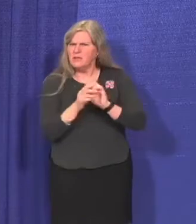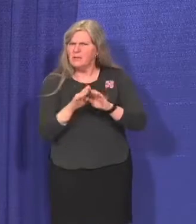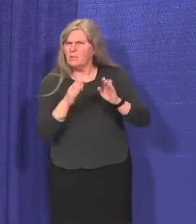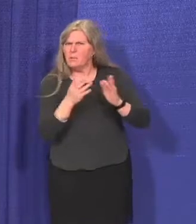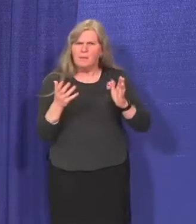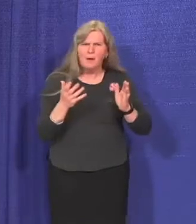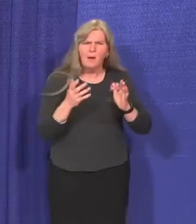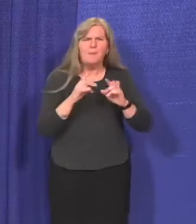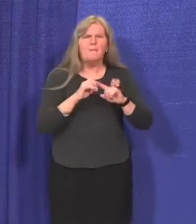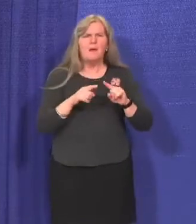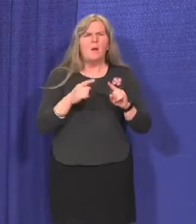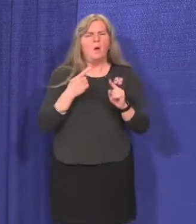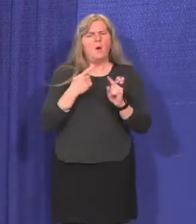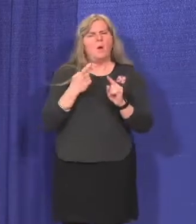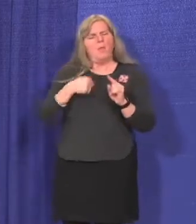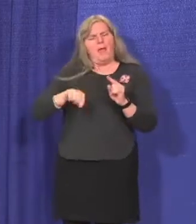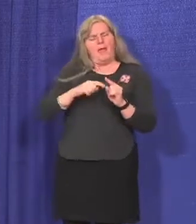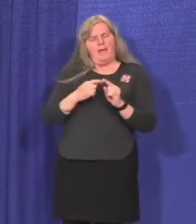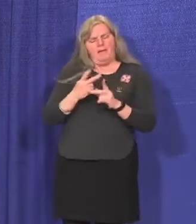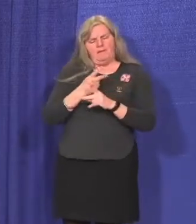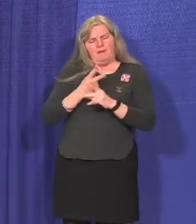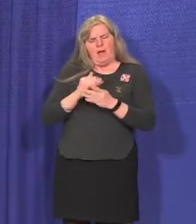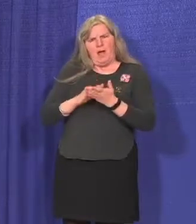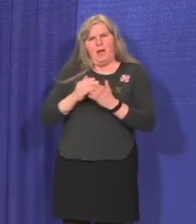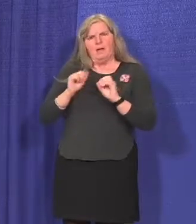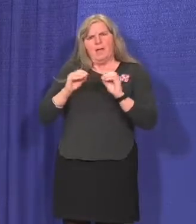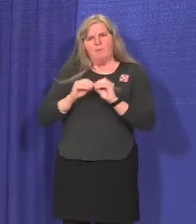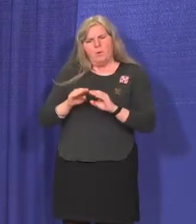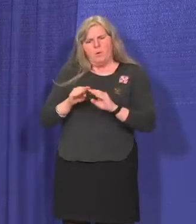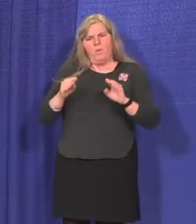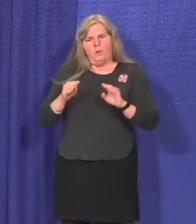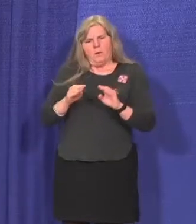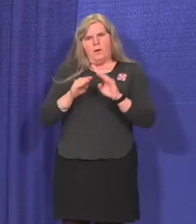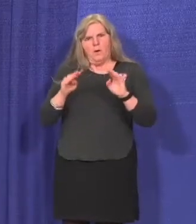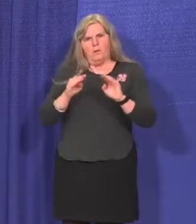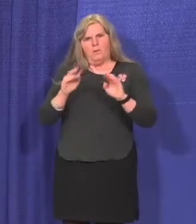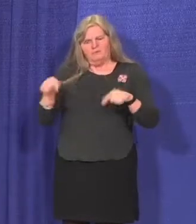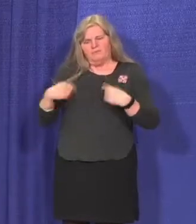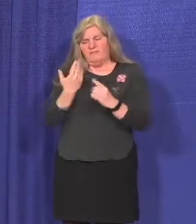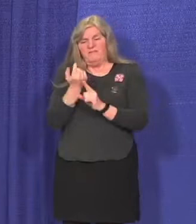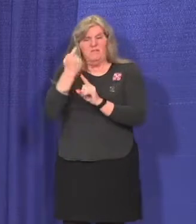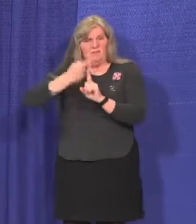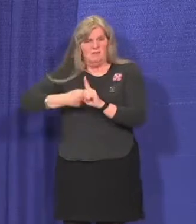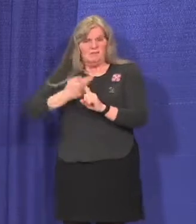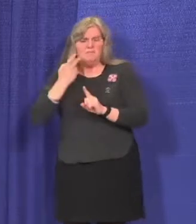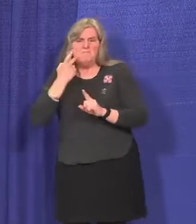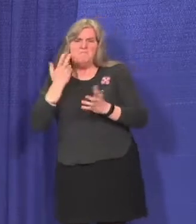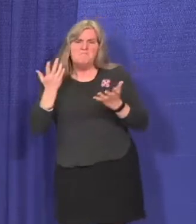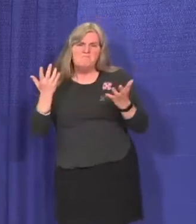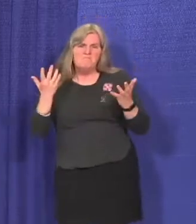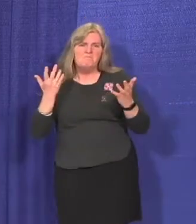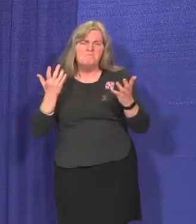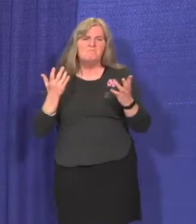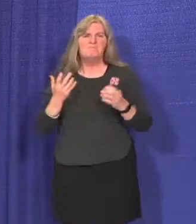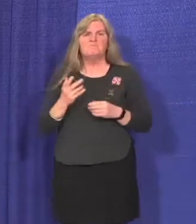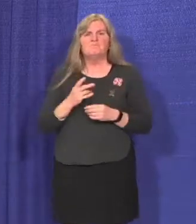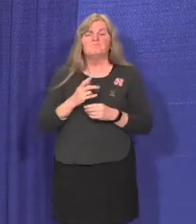around the country and here at home and have had serious conversations about the risk of importation and what an